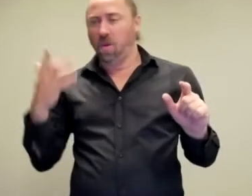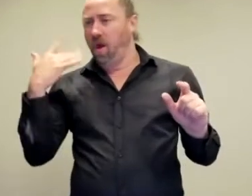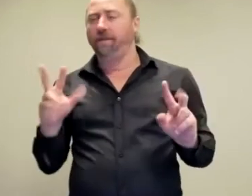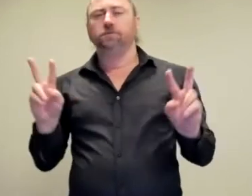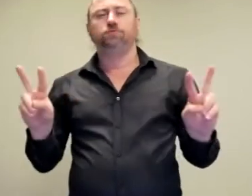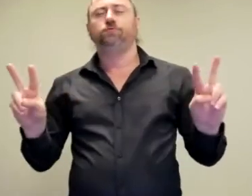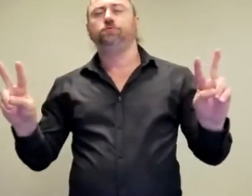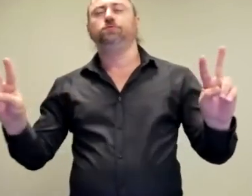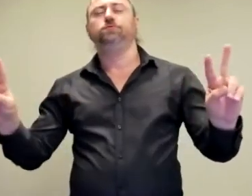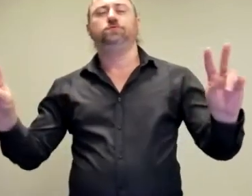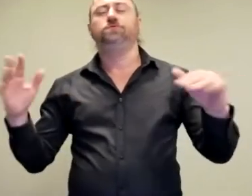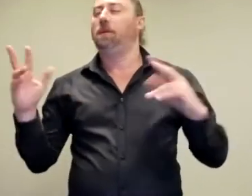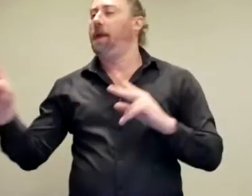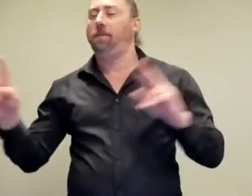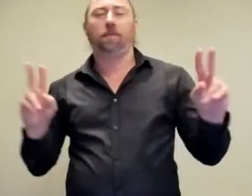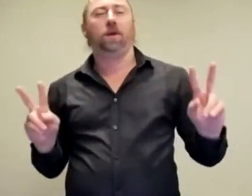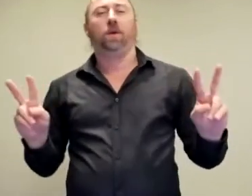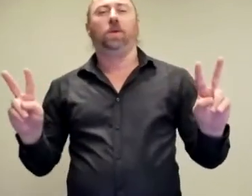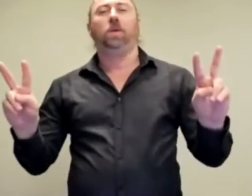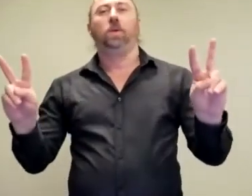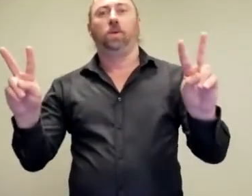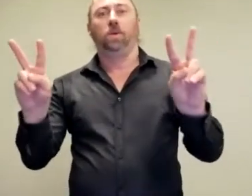are brought into contact, abandon their previous union